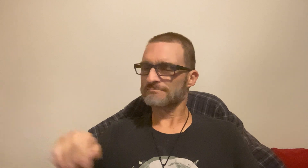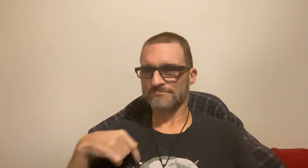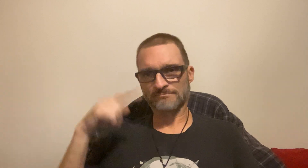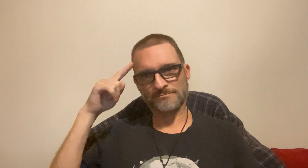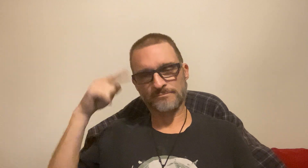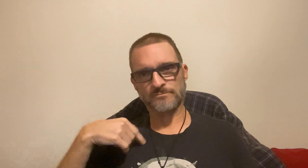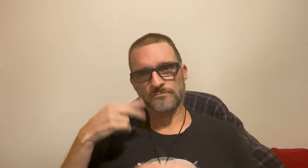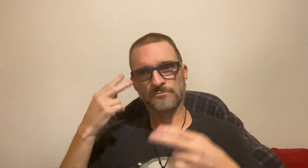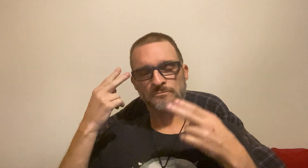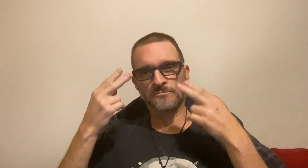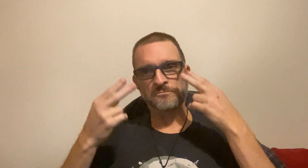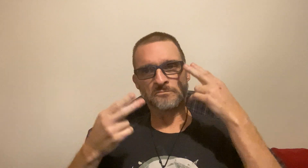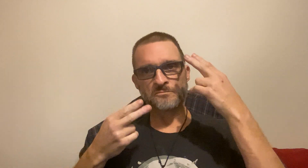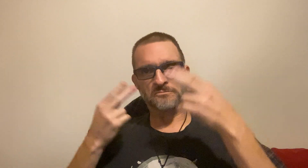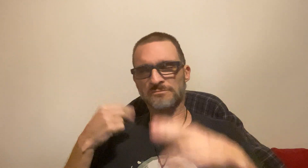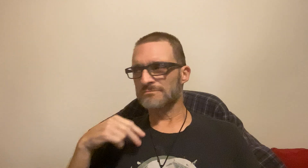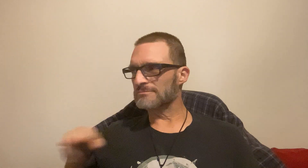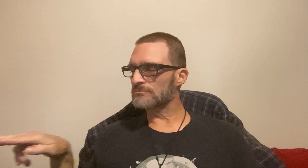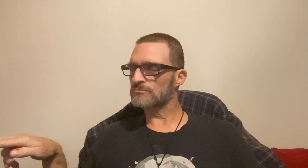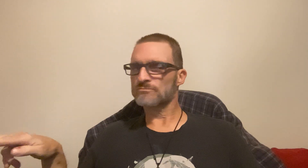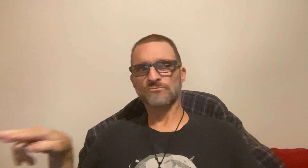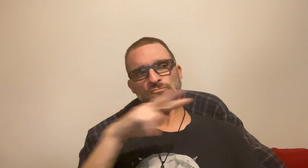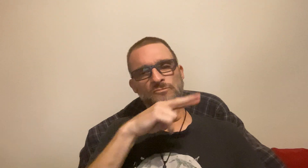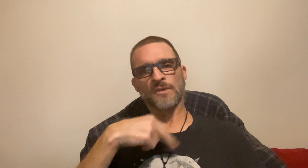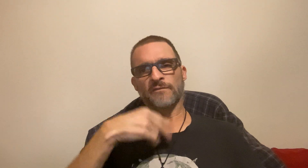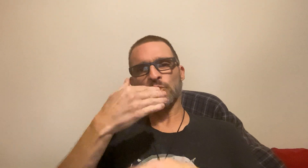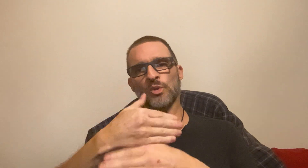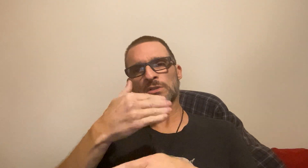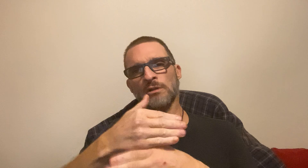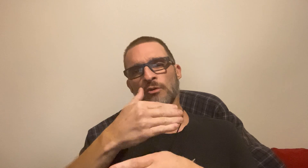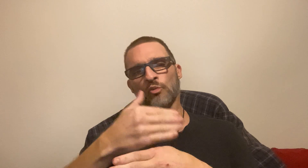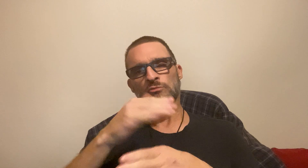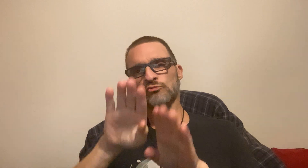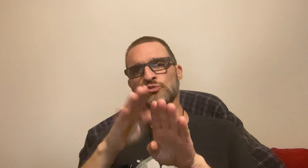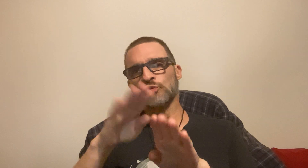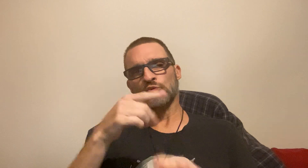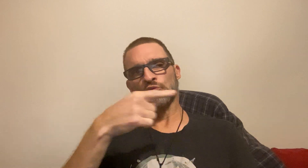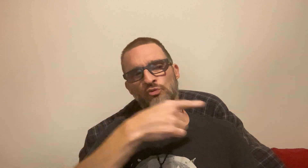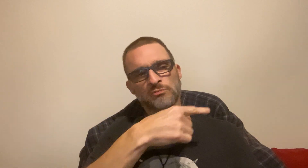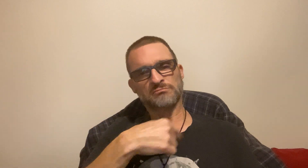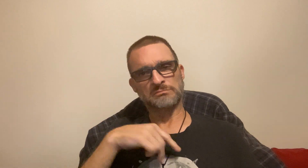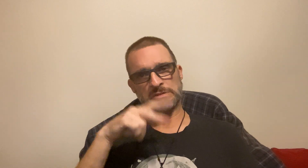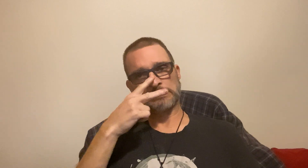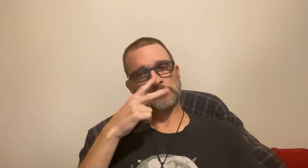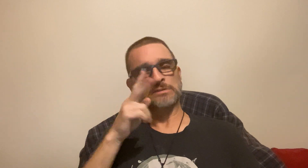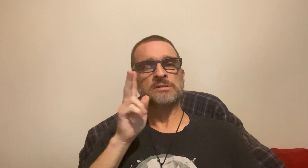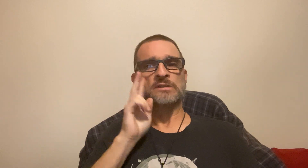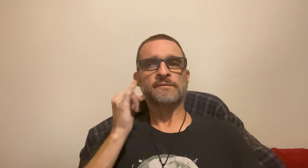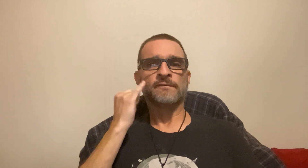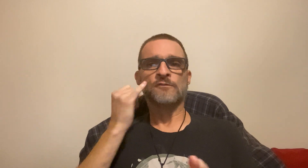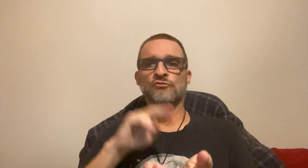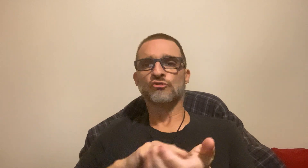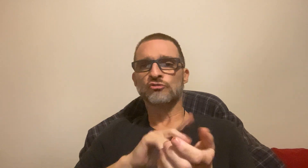I just kept looking and thinking I must be hallucinating. I turned my head to the other direction. There's a window in the door. I looked to see if